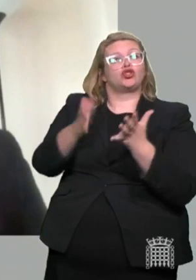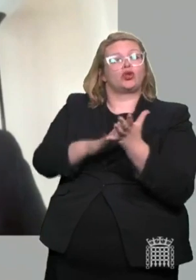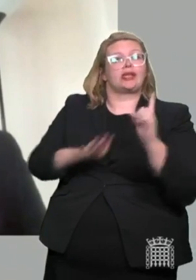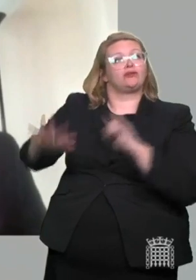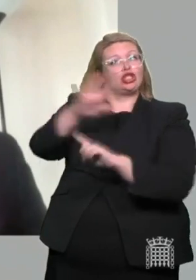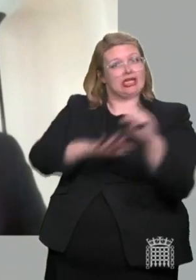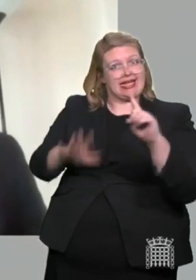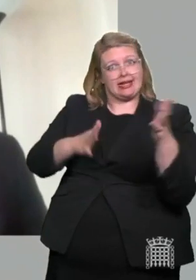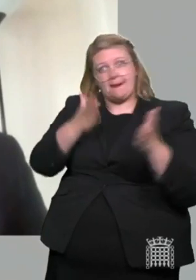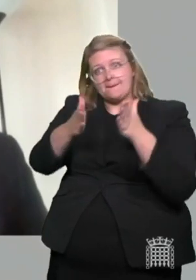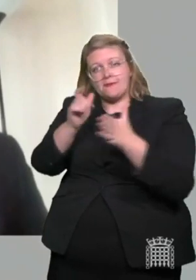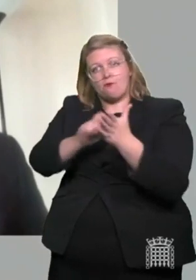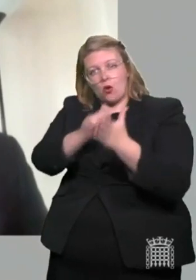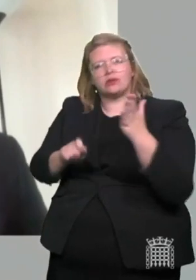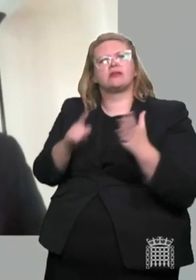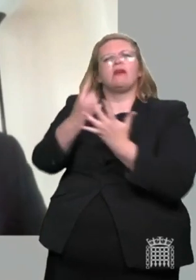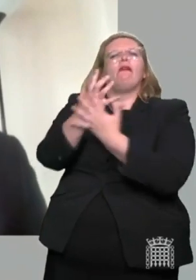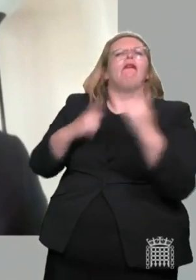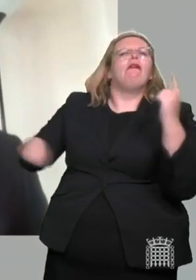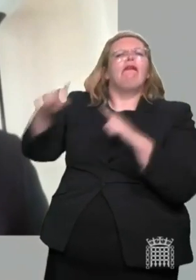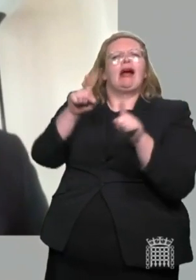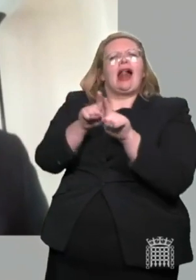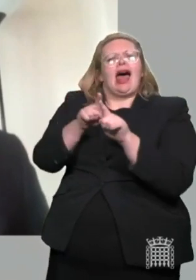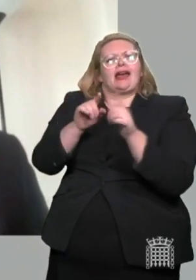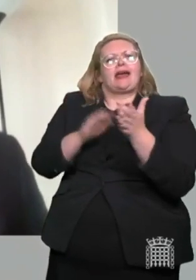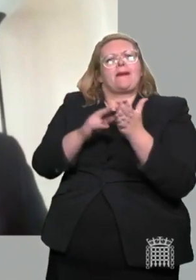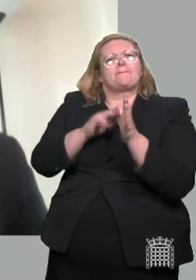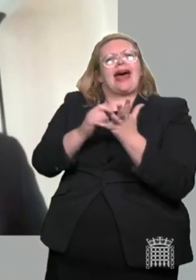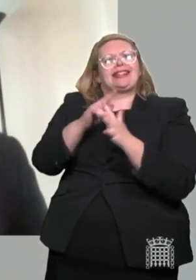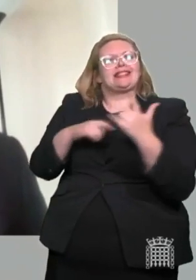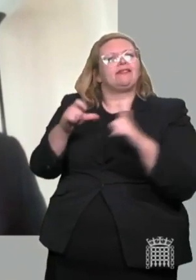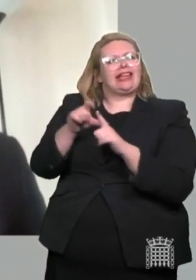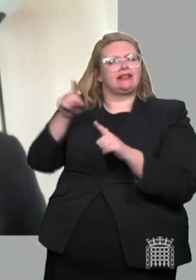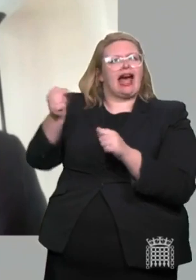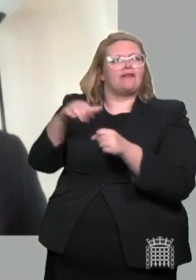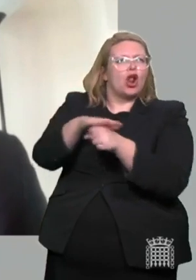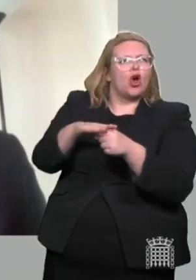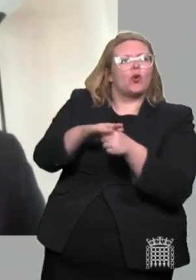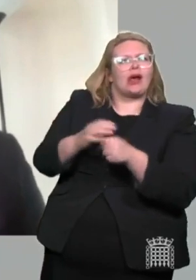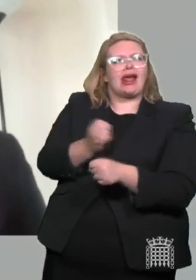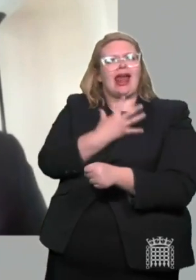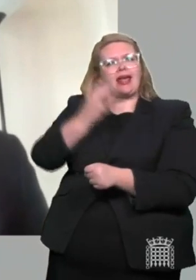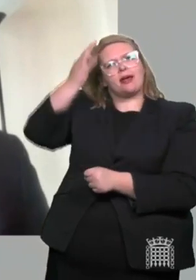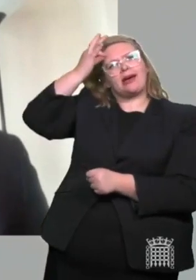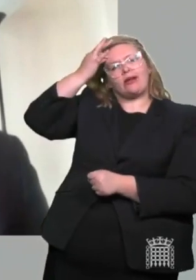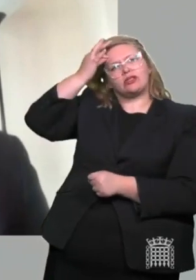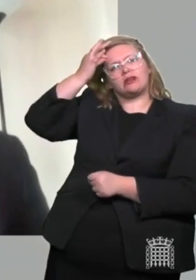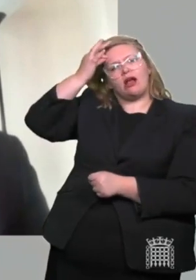in much of the new blue wall across the midlands and the north still have mainly Labour councillors at a local level. Does my right hon. Friend have a message for Nottinghamshire voters,